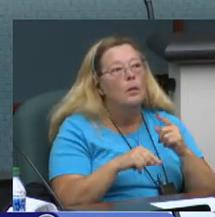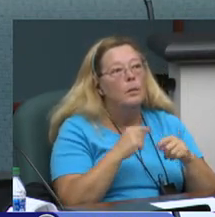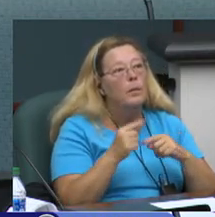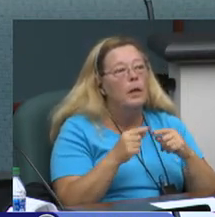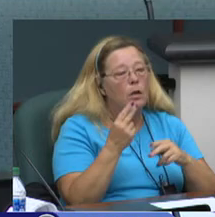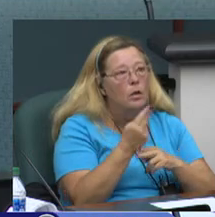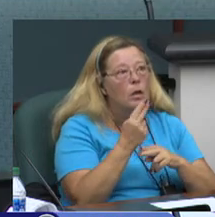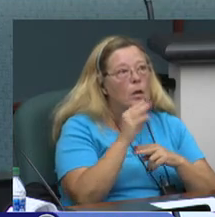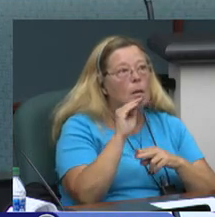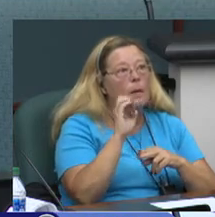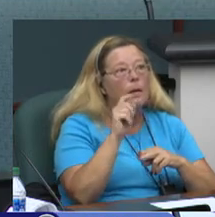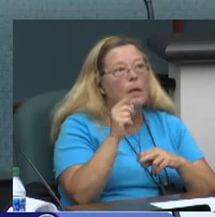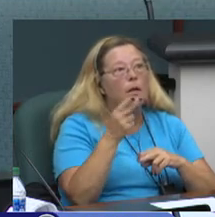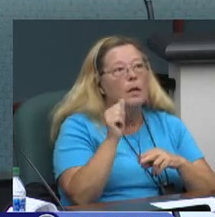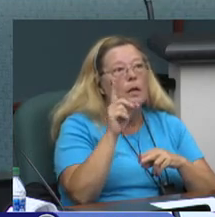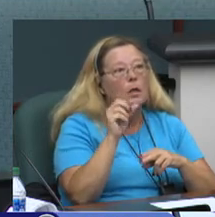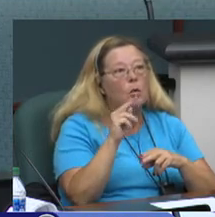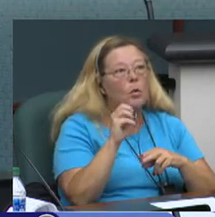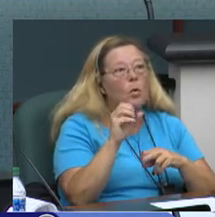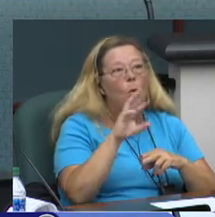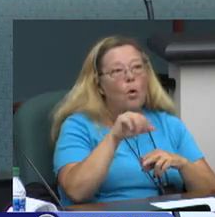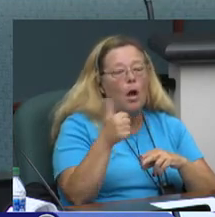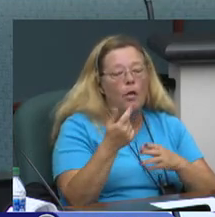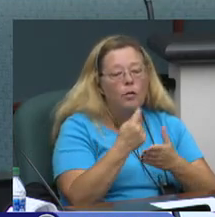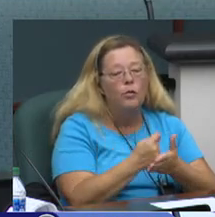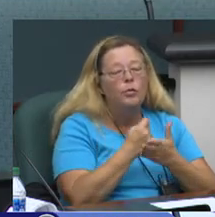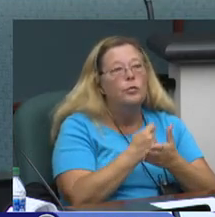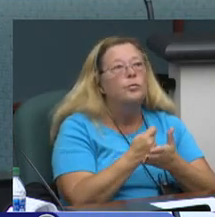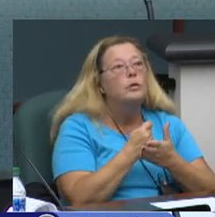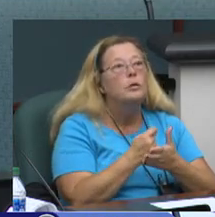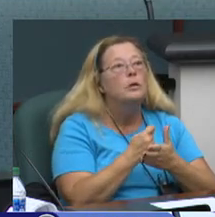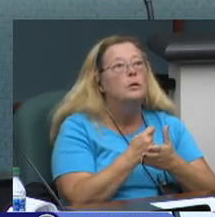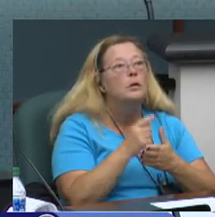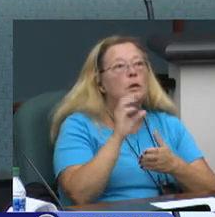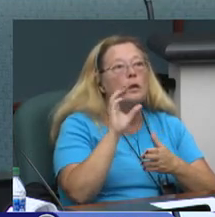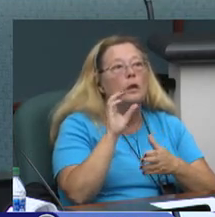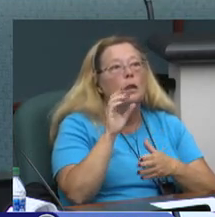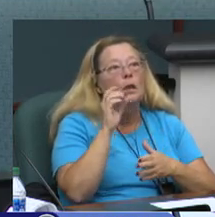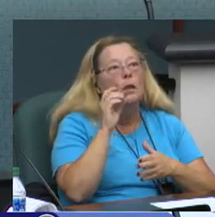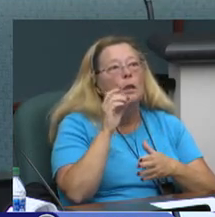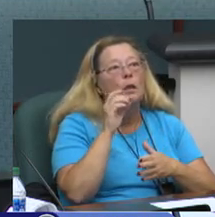methadone and/or other treatment facility in opioid rehab rehabilitation